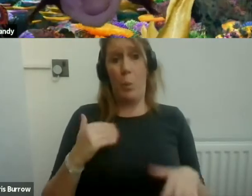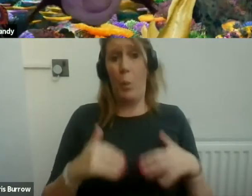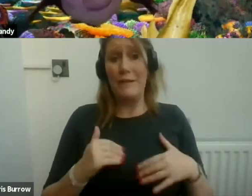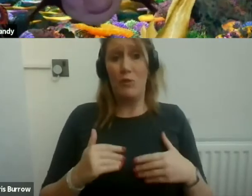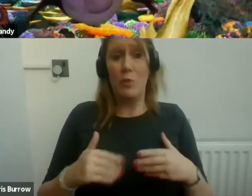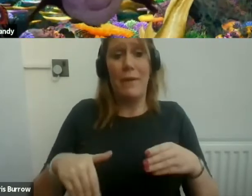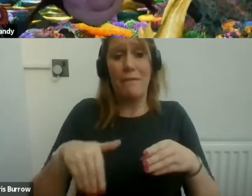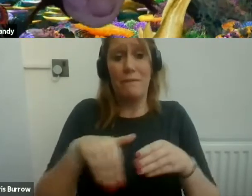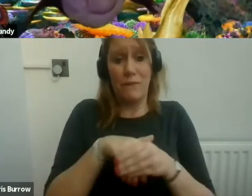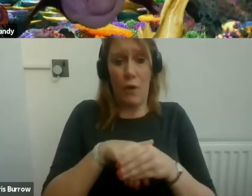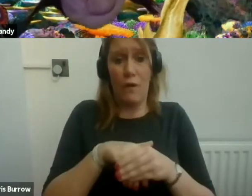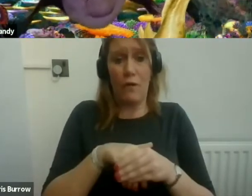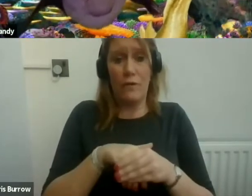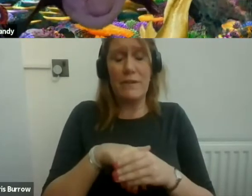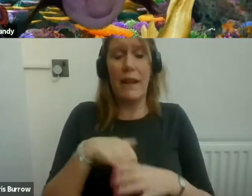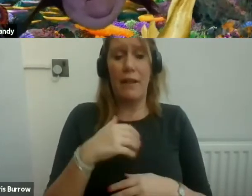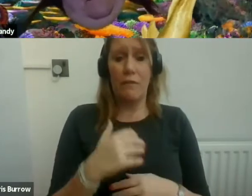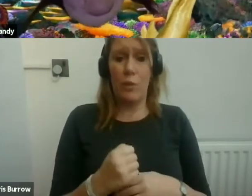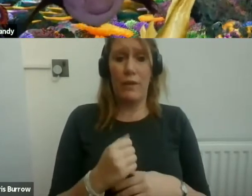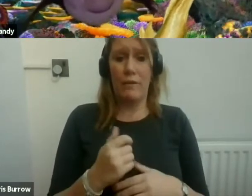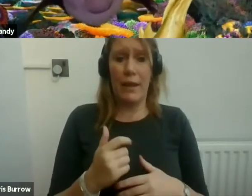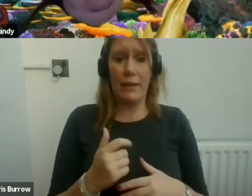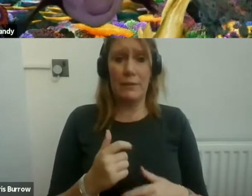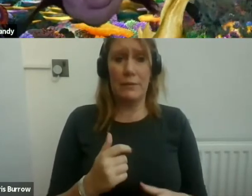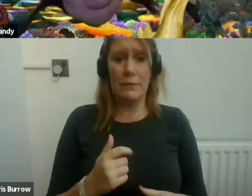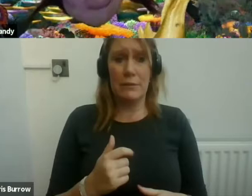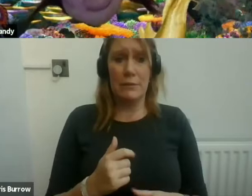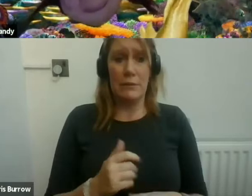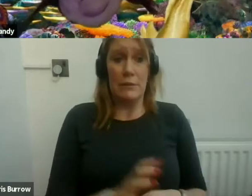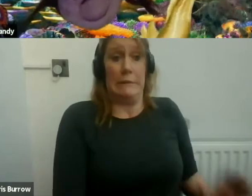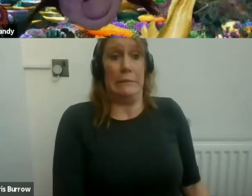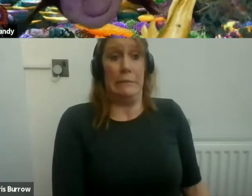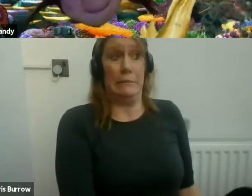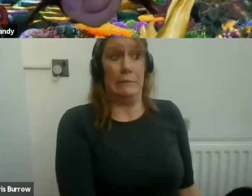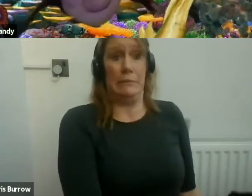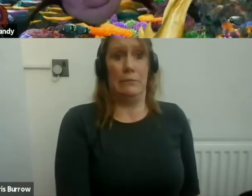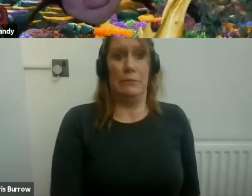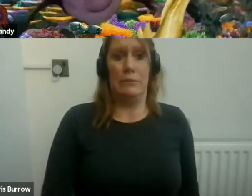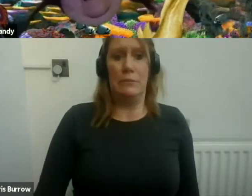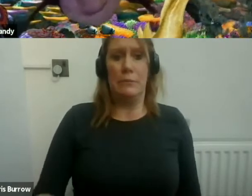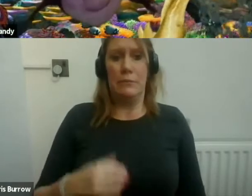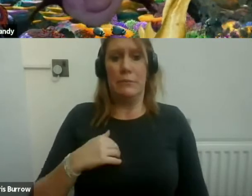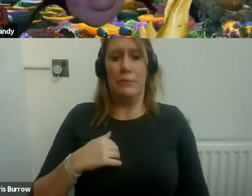have had certainly for me, if I have added to something, that's great. It was such